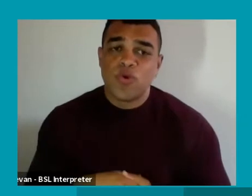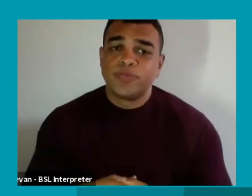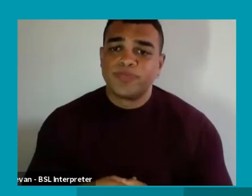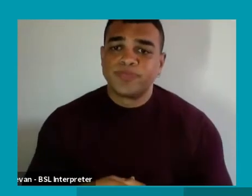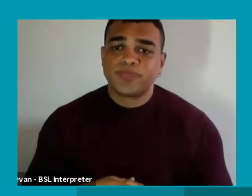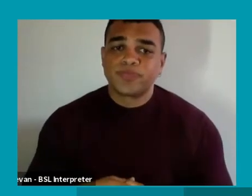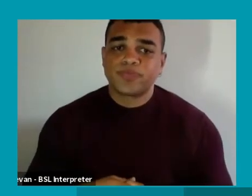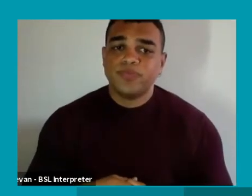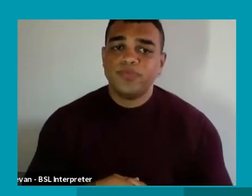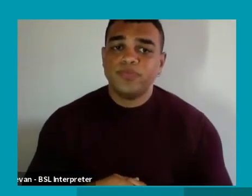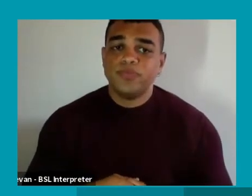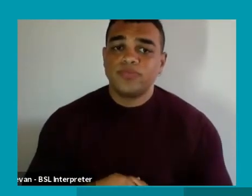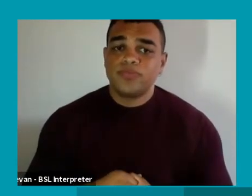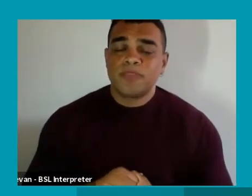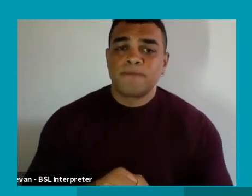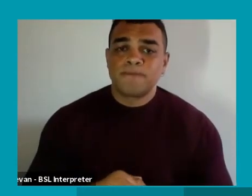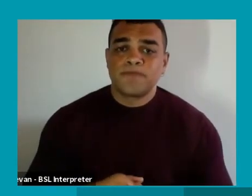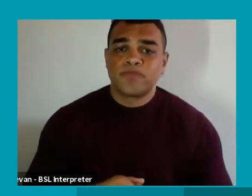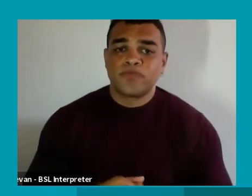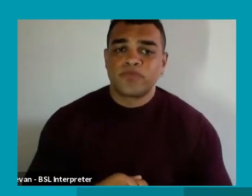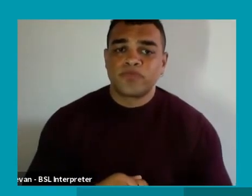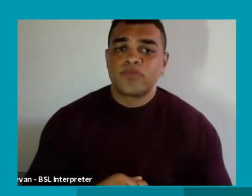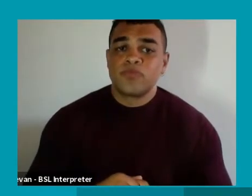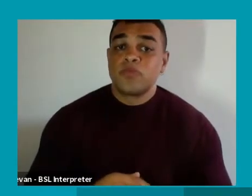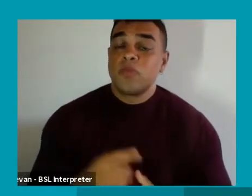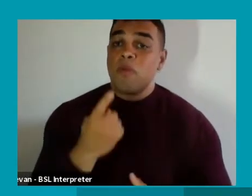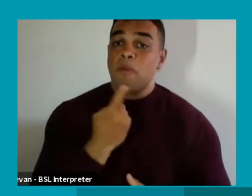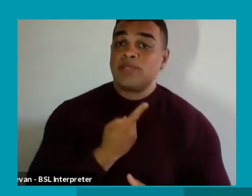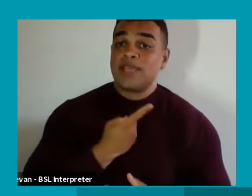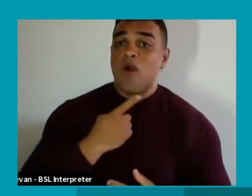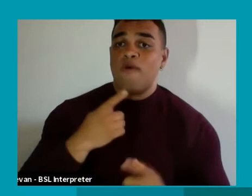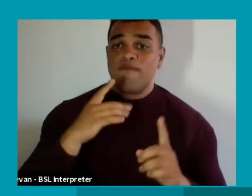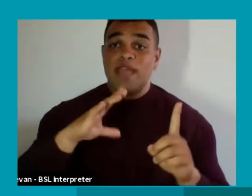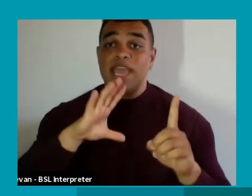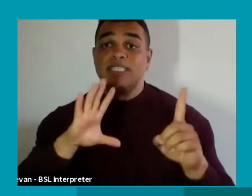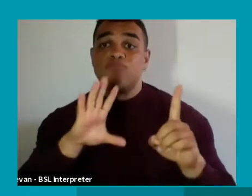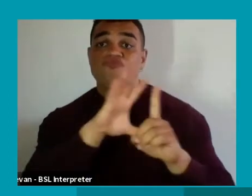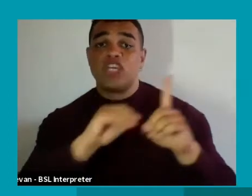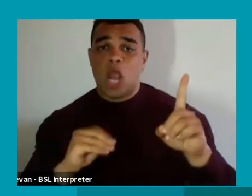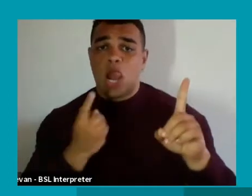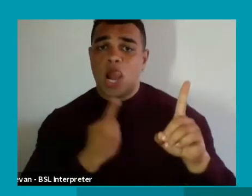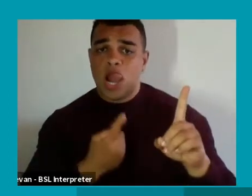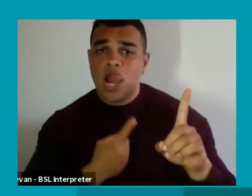Inspirational career coach and trainer. With over 10 years experience in medical education and recruitment, improving the lives of over 50 clients in four months,